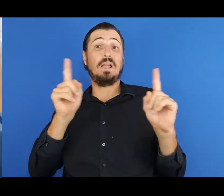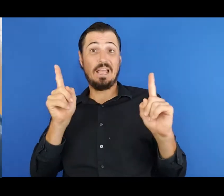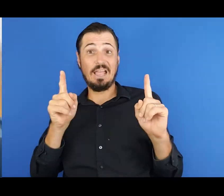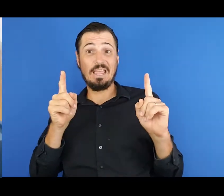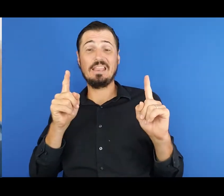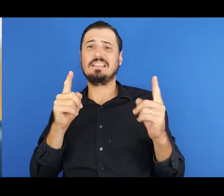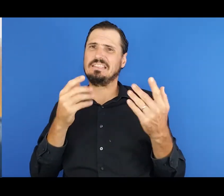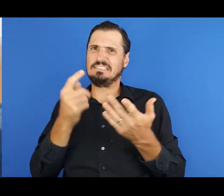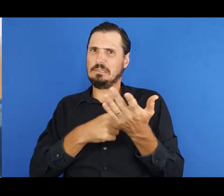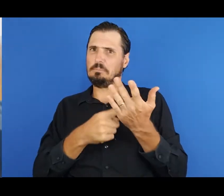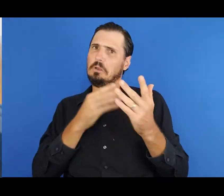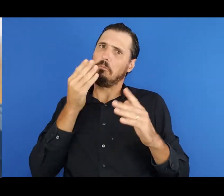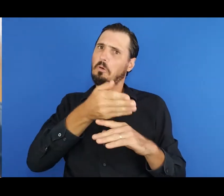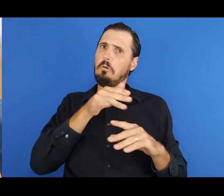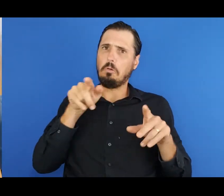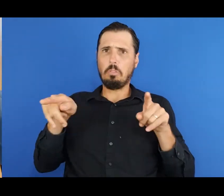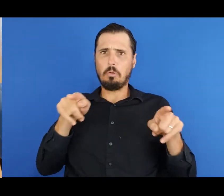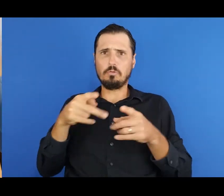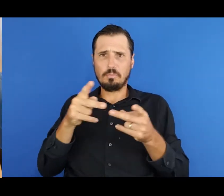encouraged to be tested for COVID-19